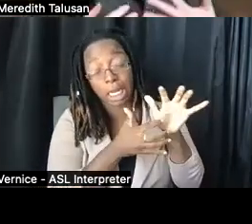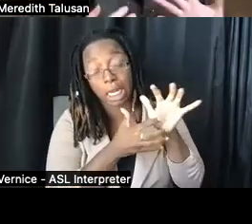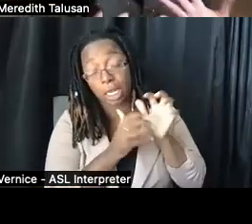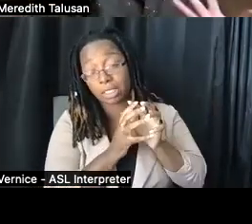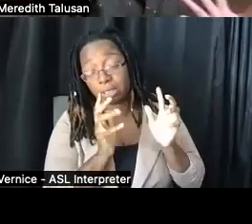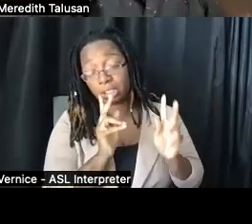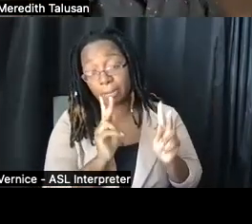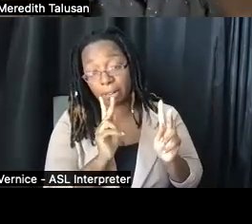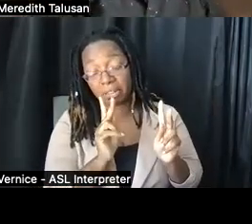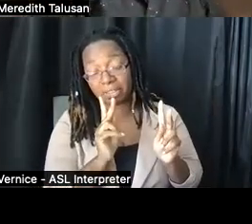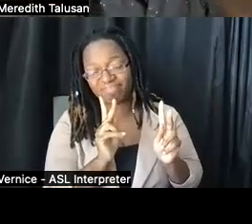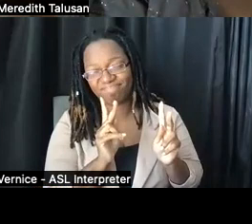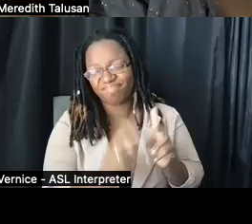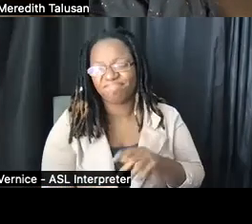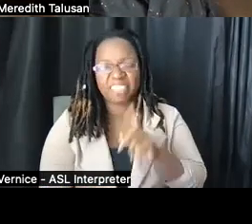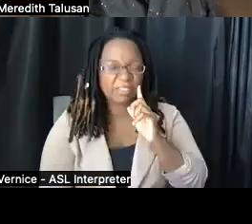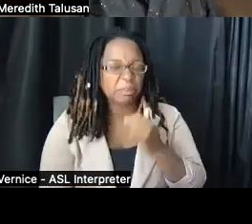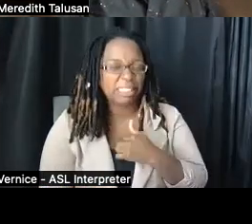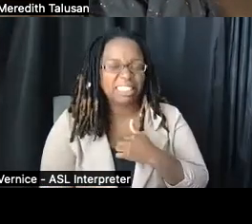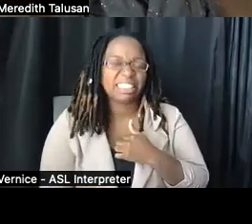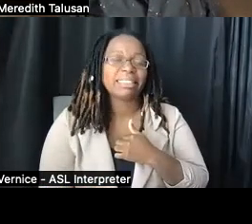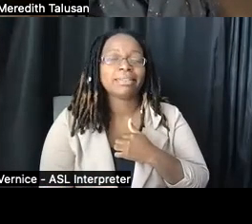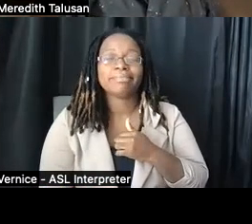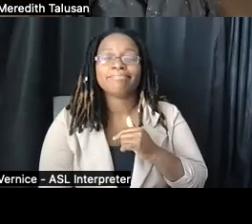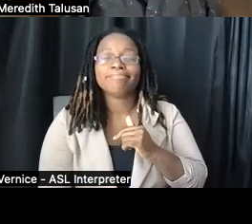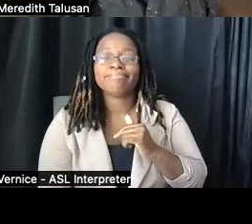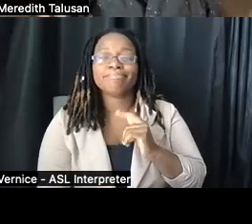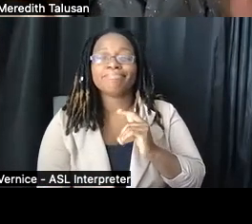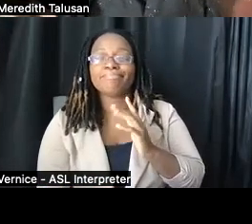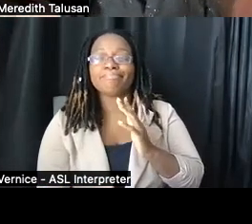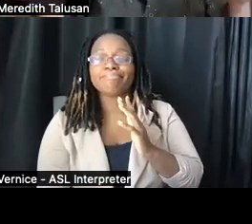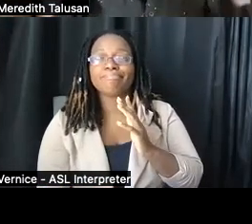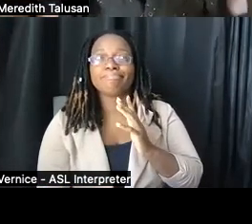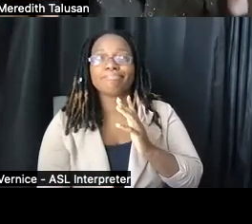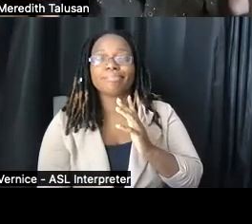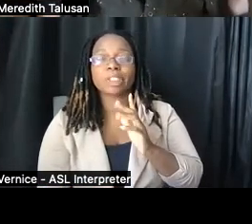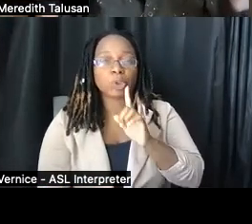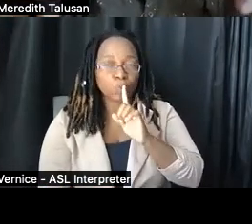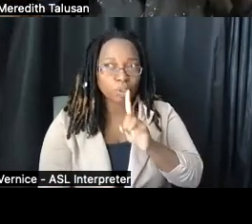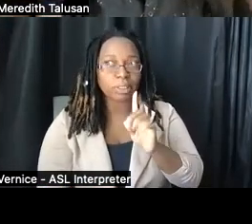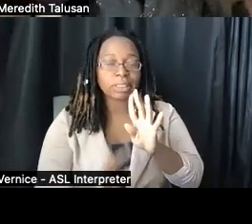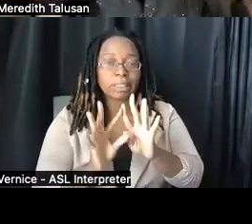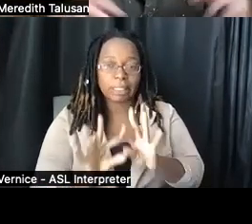as possible! I need to cast my net as widely as possible. And for me, I think it is